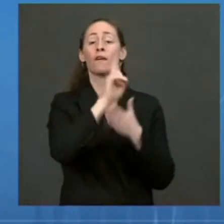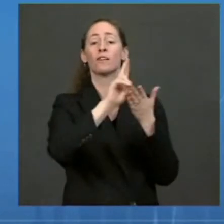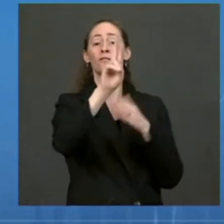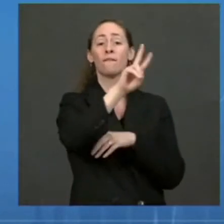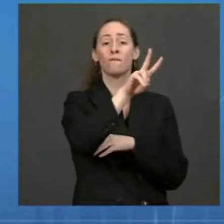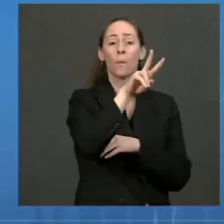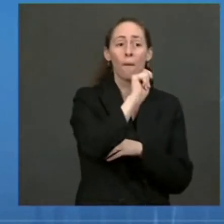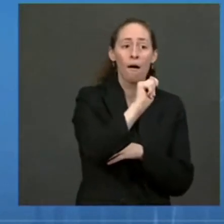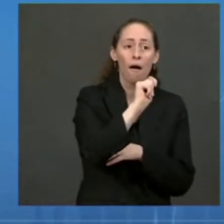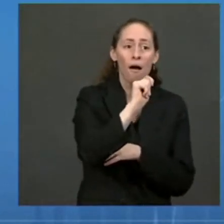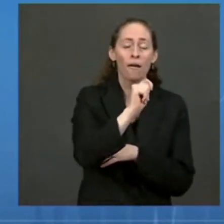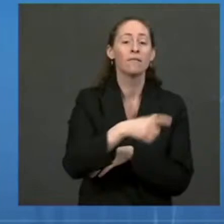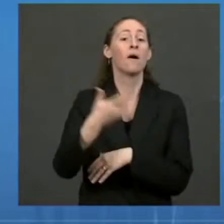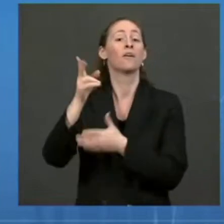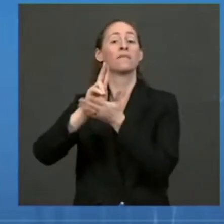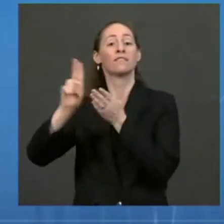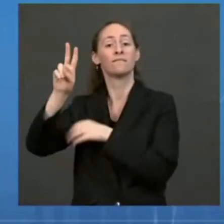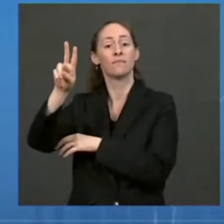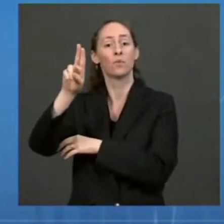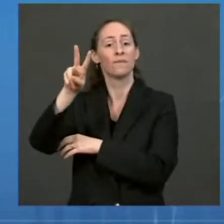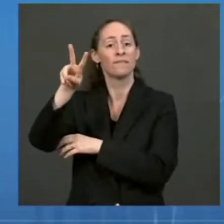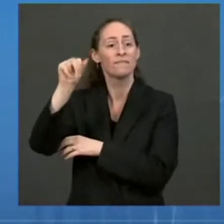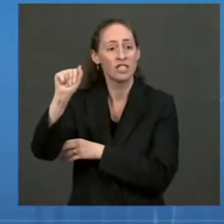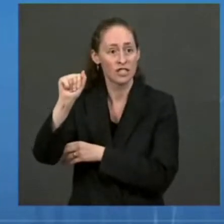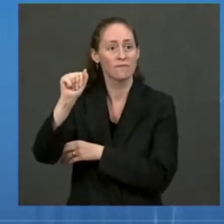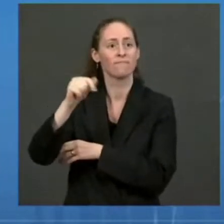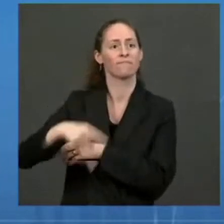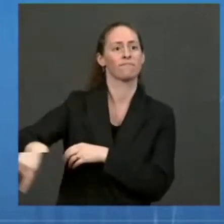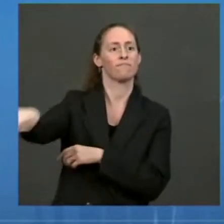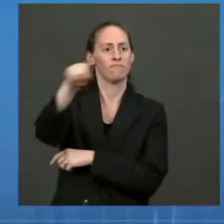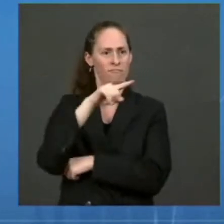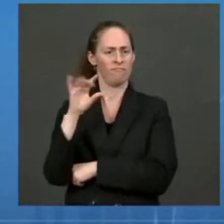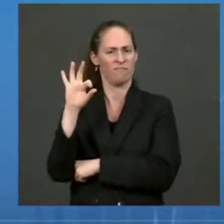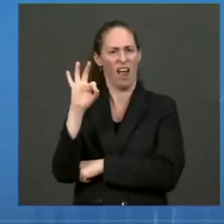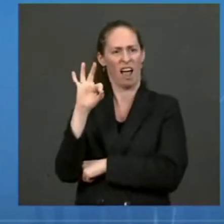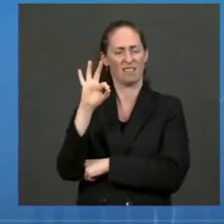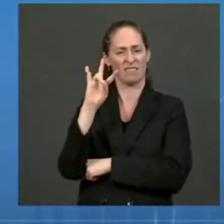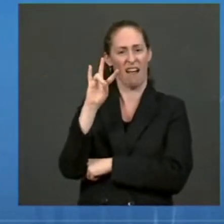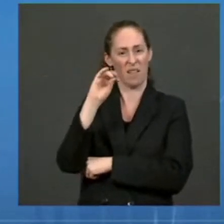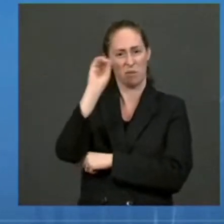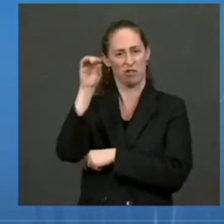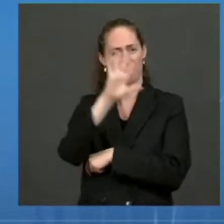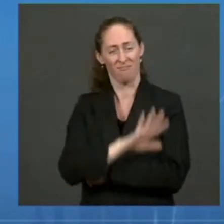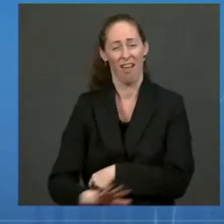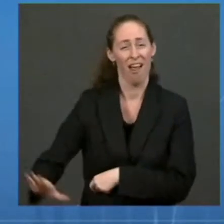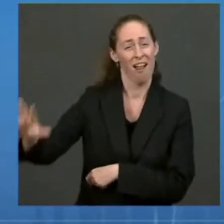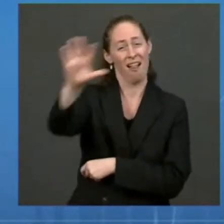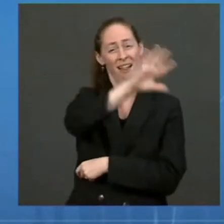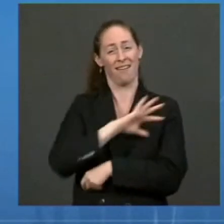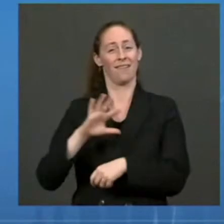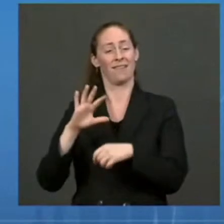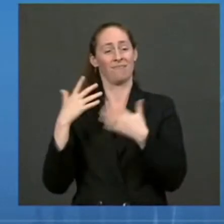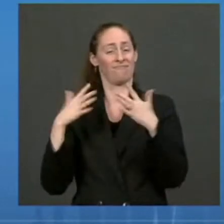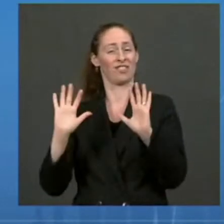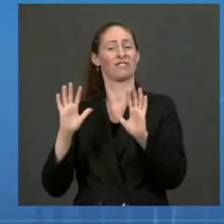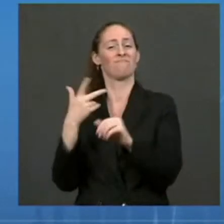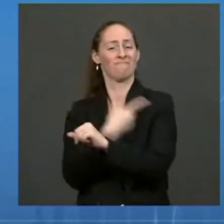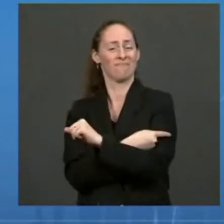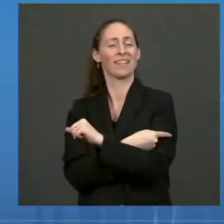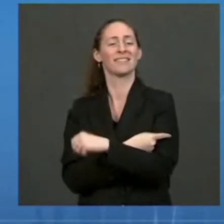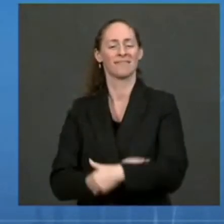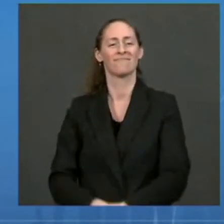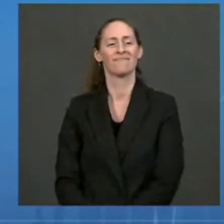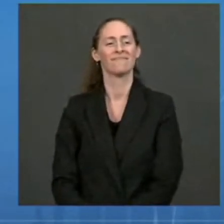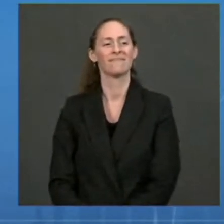UNIVERSITY OF VIRGINIA, AND UC